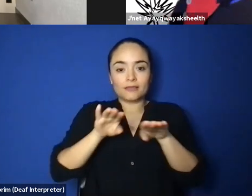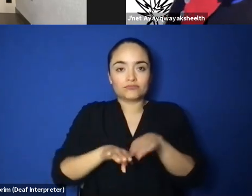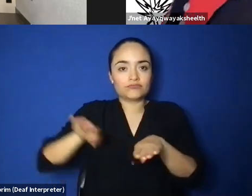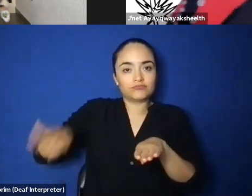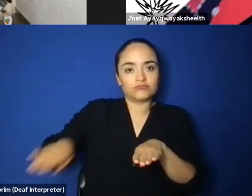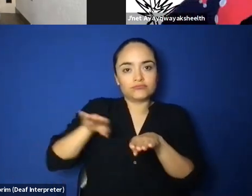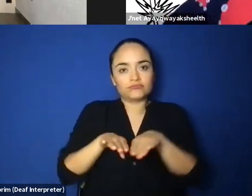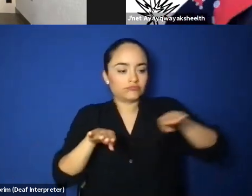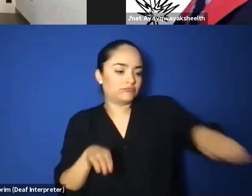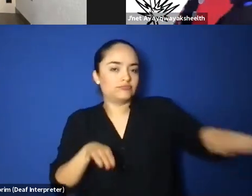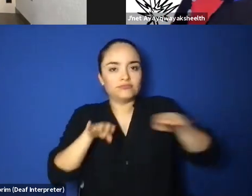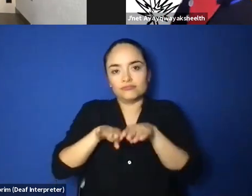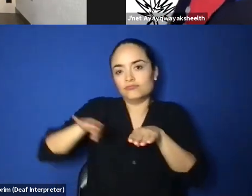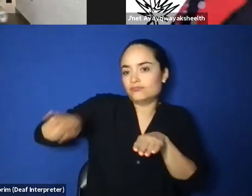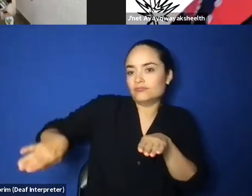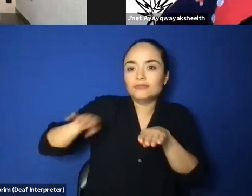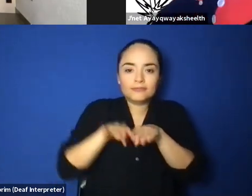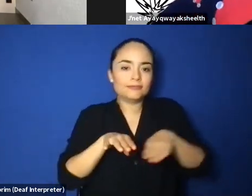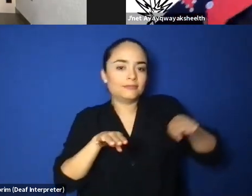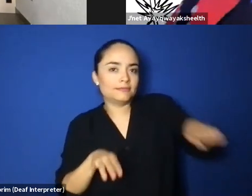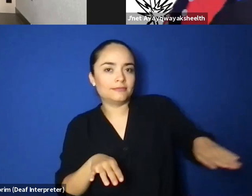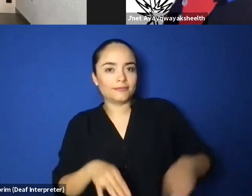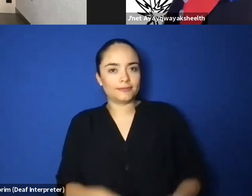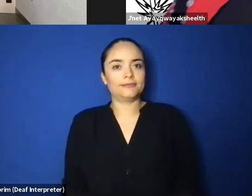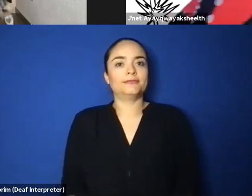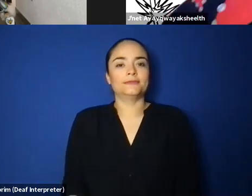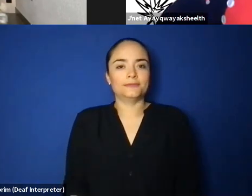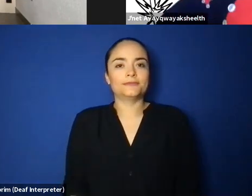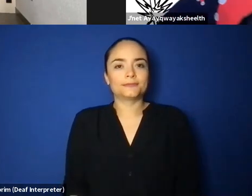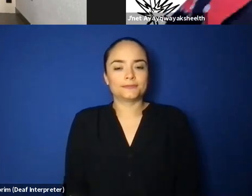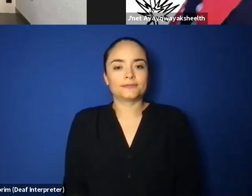Tap, tap. I don't know if you noticed me doing that when I was dancing earlier.